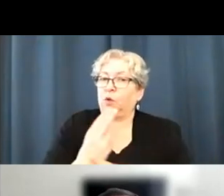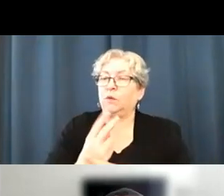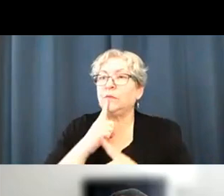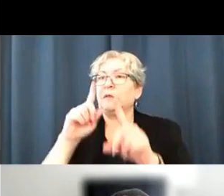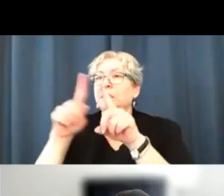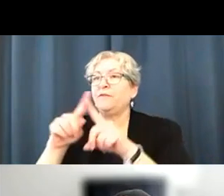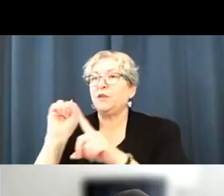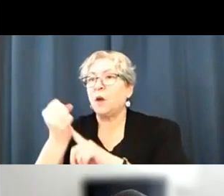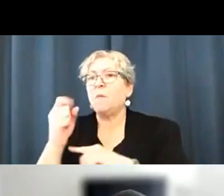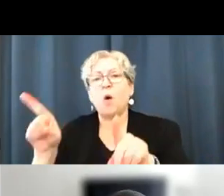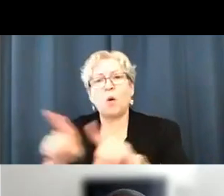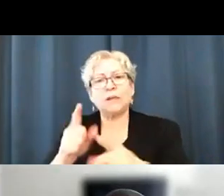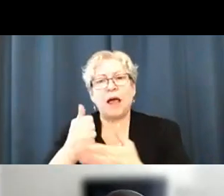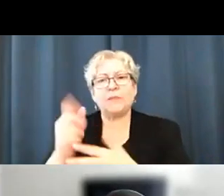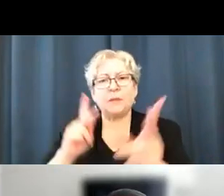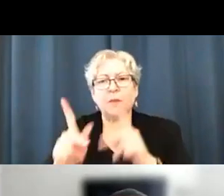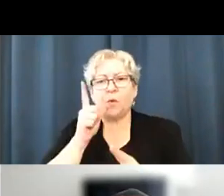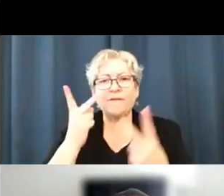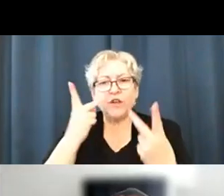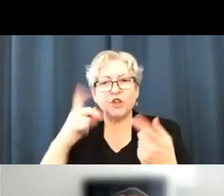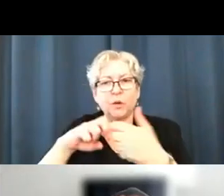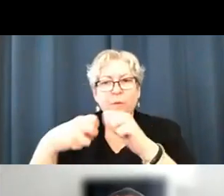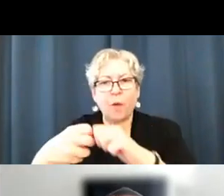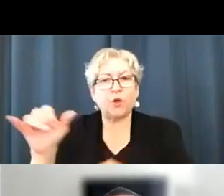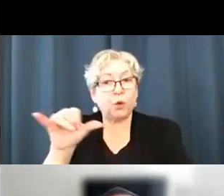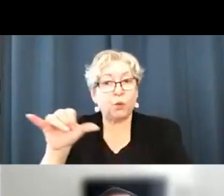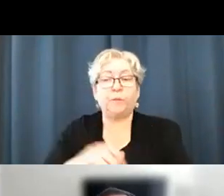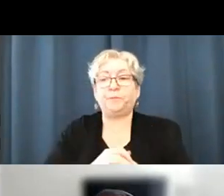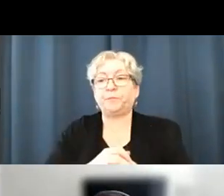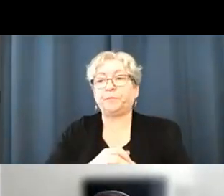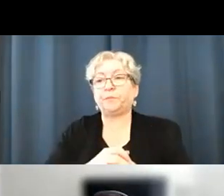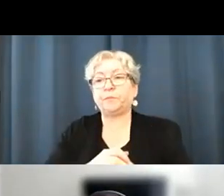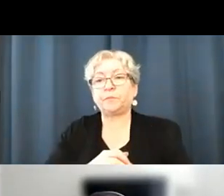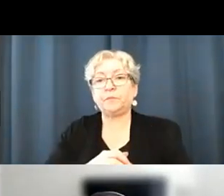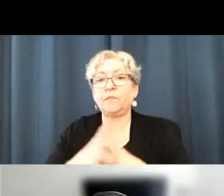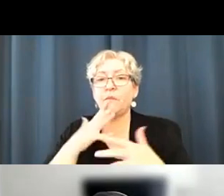but that also helps people with visual impairments. So, the contrast text size